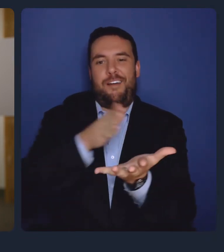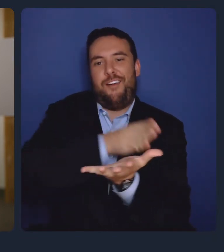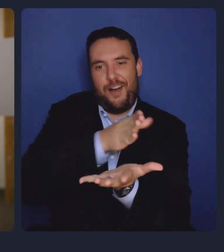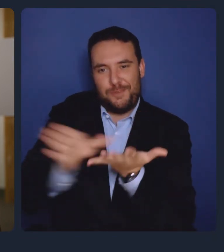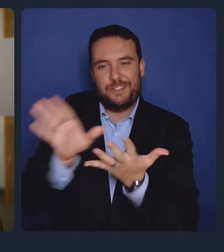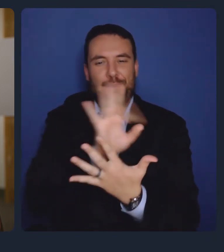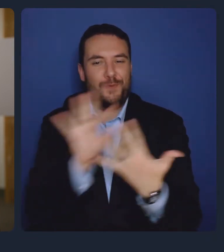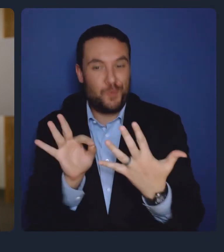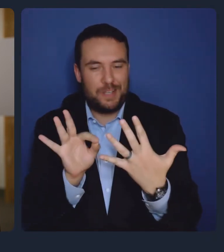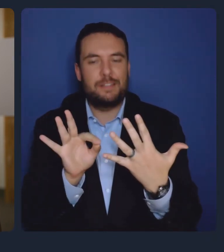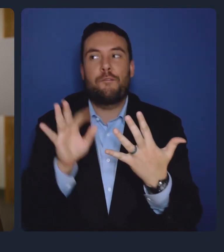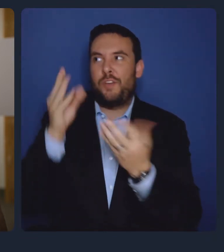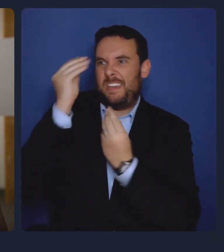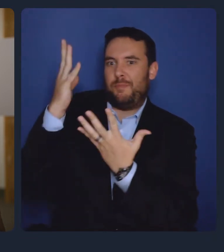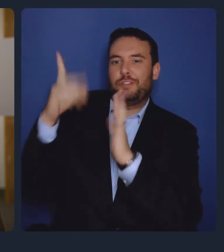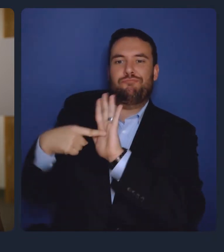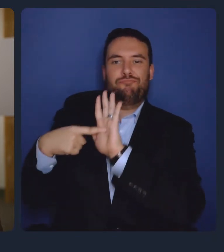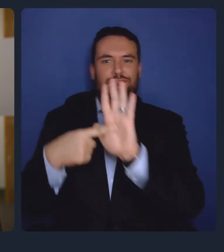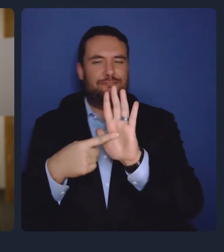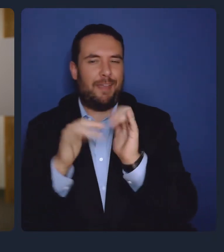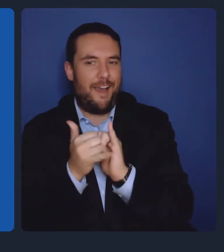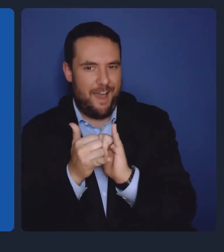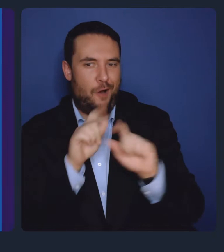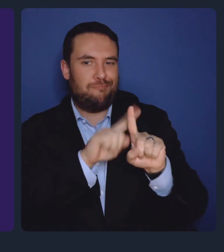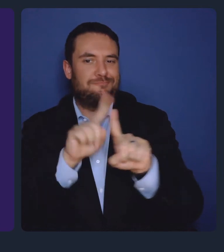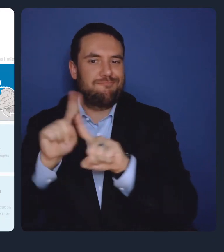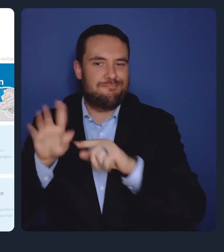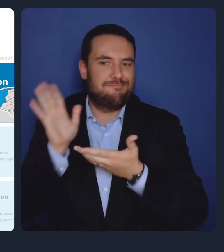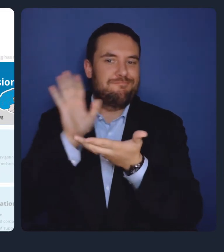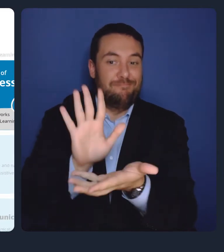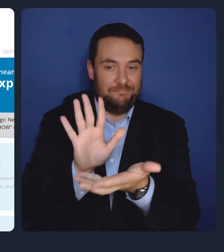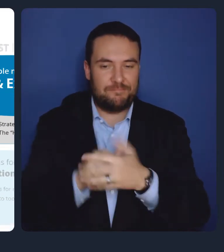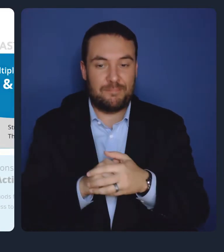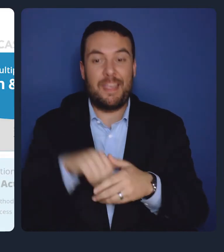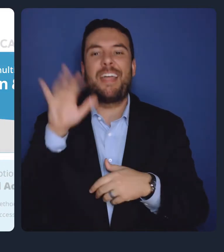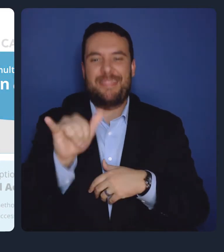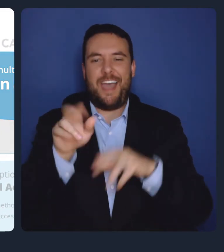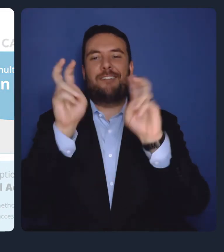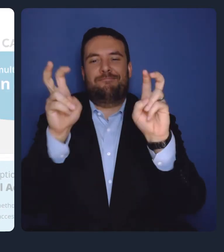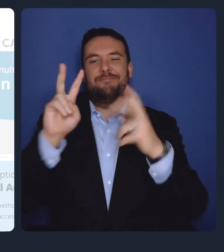in how the content is shown or how the information is represented. This is multiple means of representation